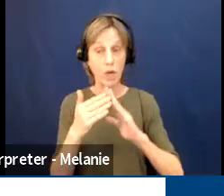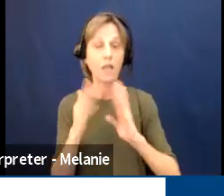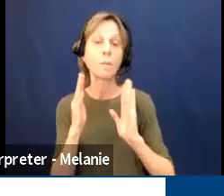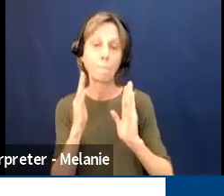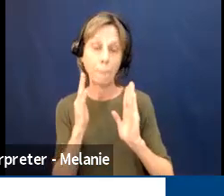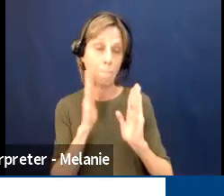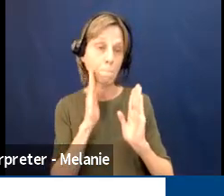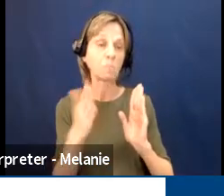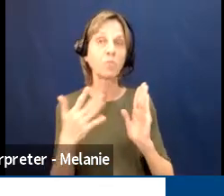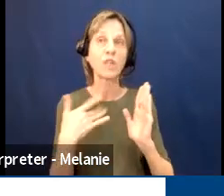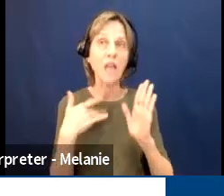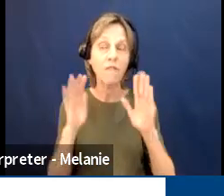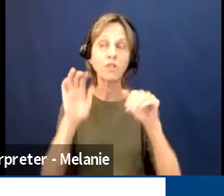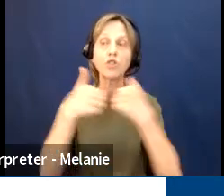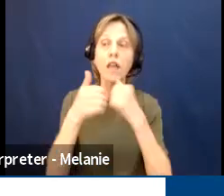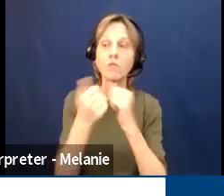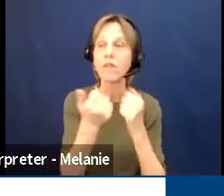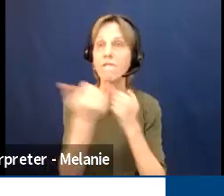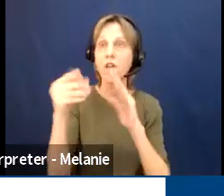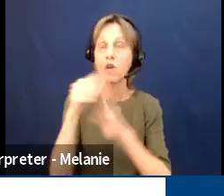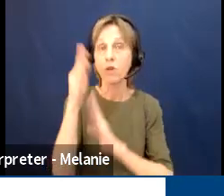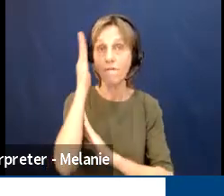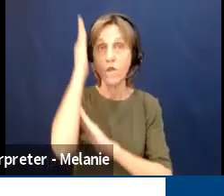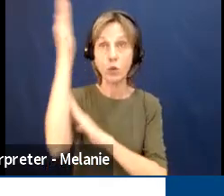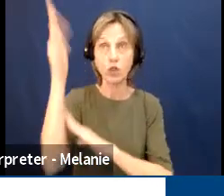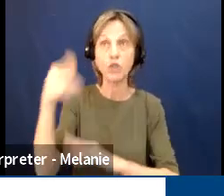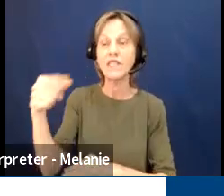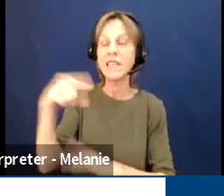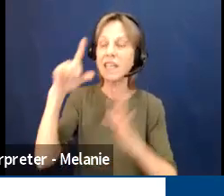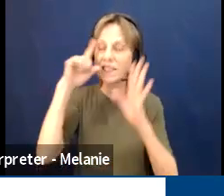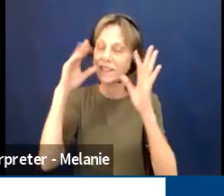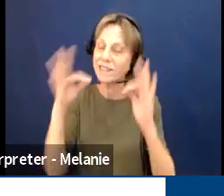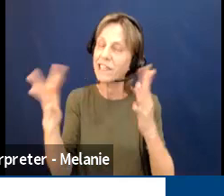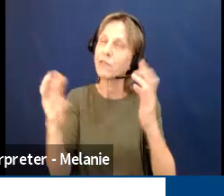with buyers in the future and decided that they wanted to do some deep research and understand the